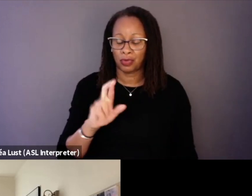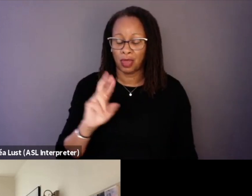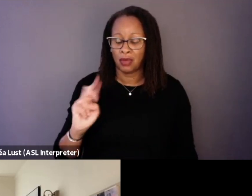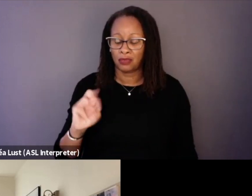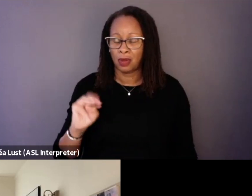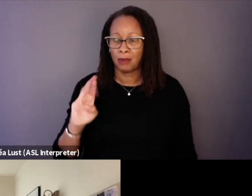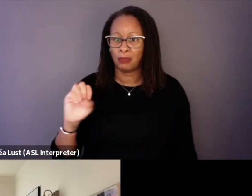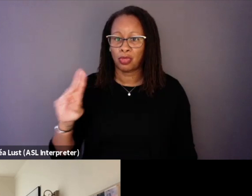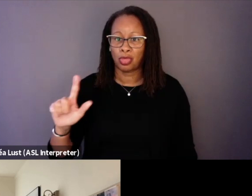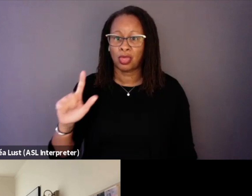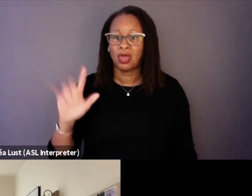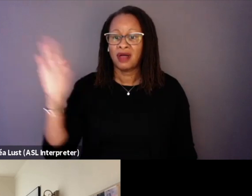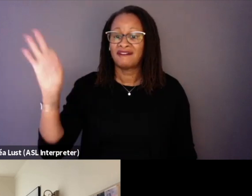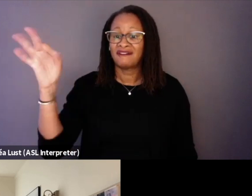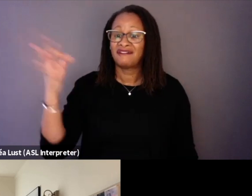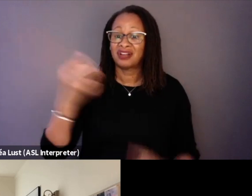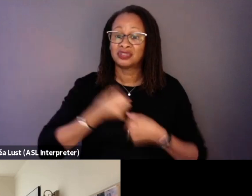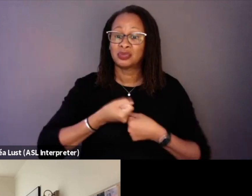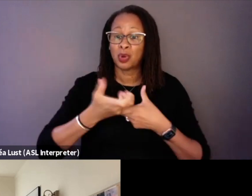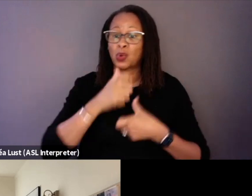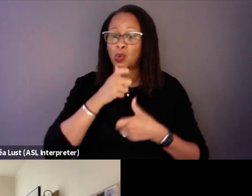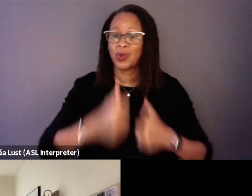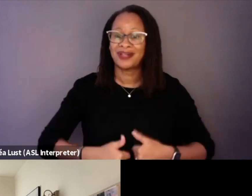he's a French poet that lived in Harar for a long time.